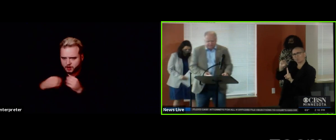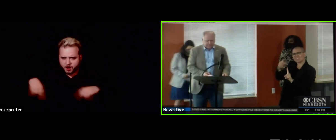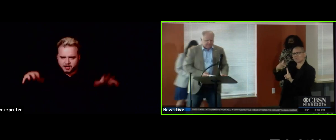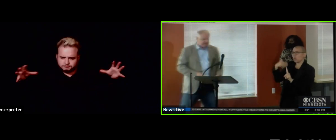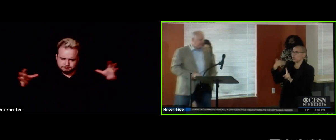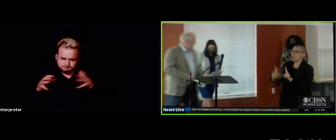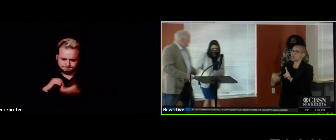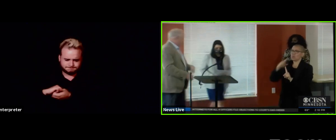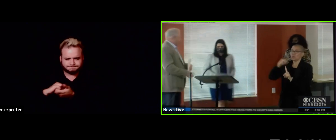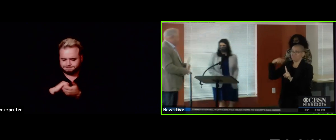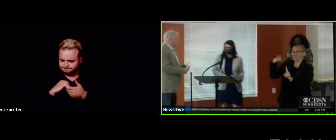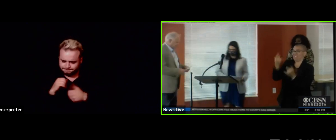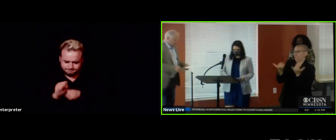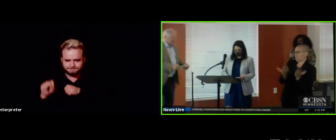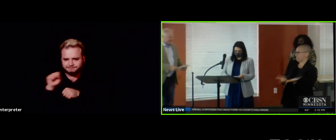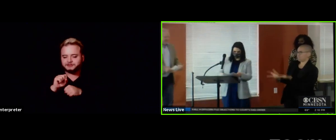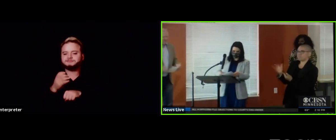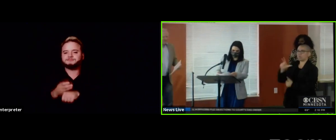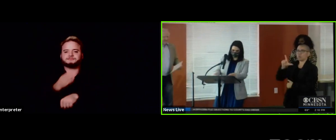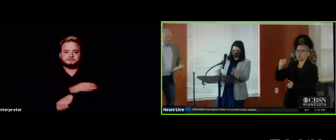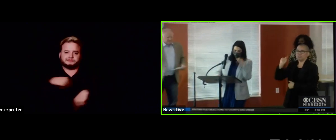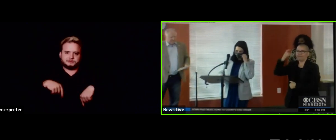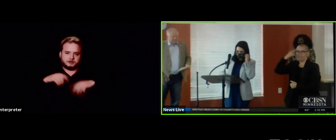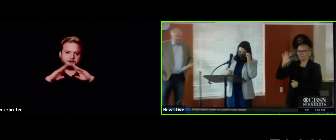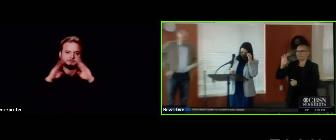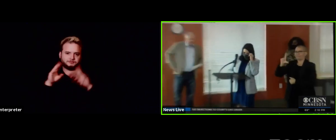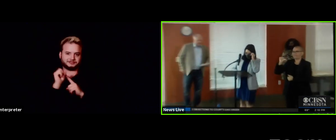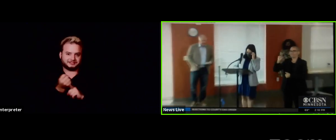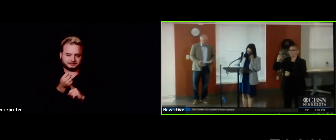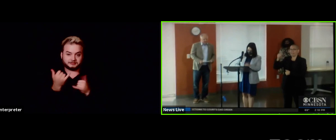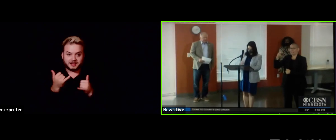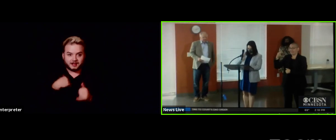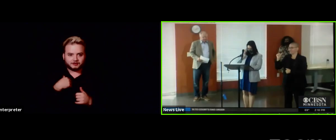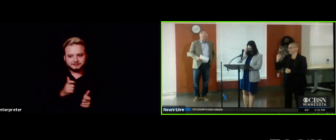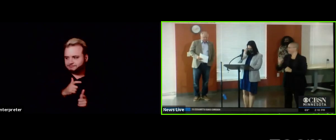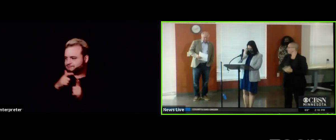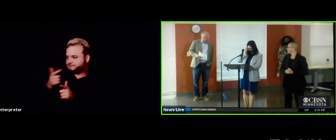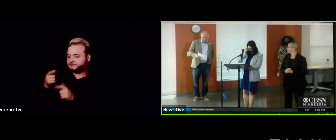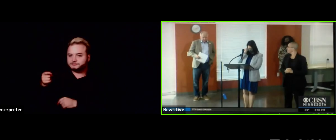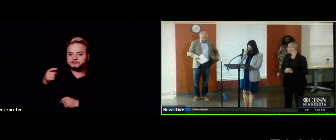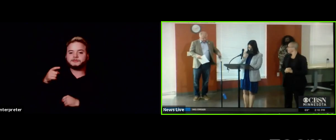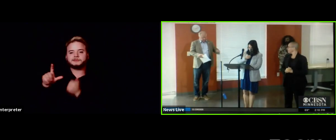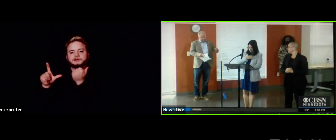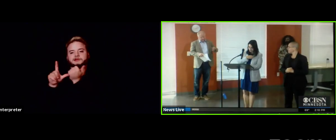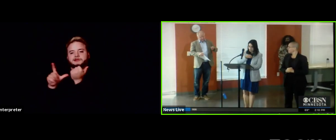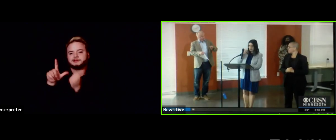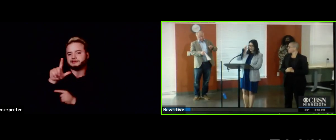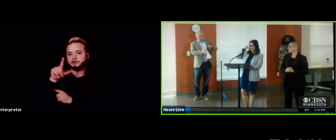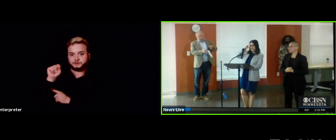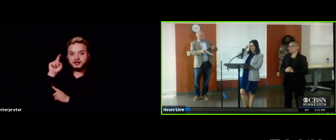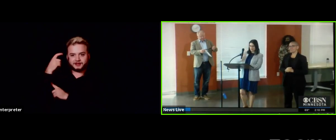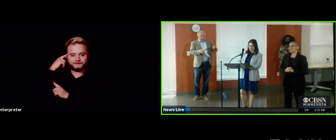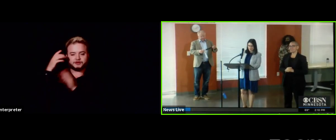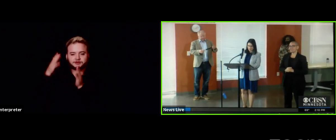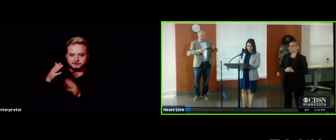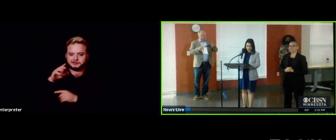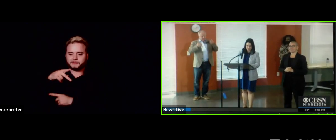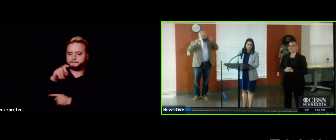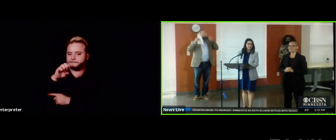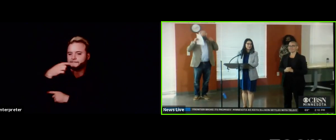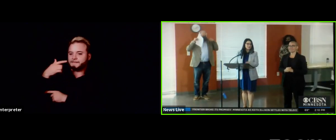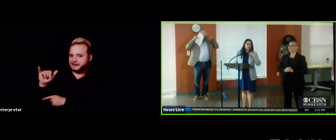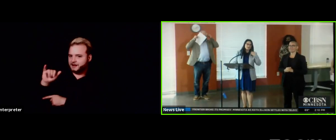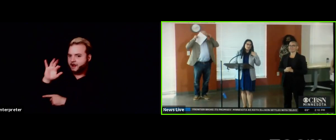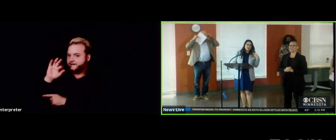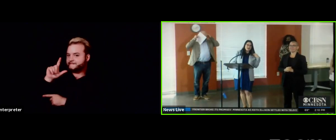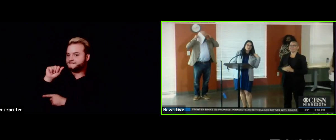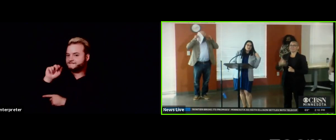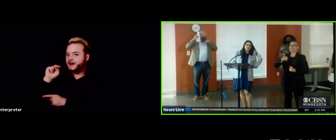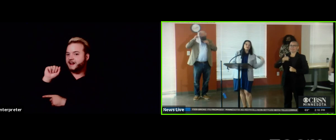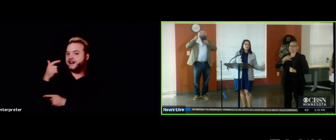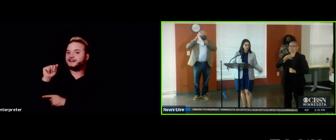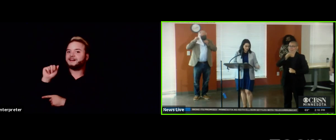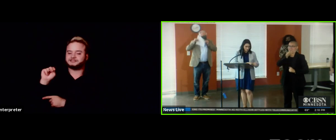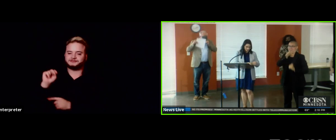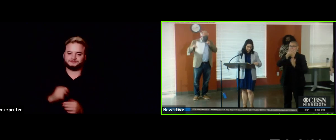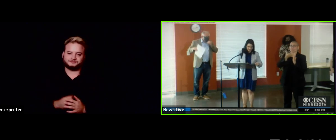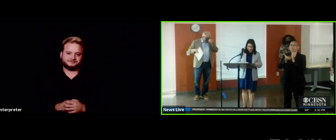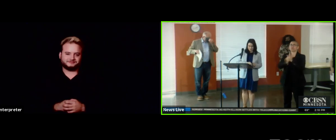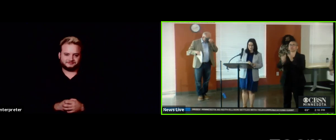Lt. Governor Flanagan: I've not yet mastered the ability to not fog up my glasses while